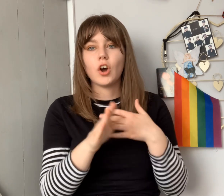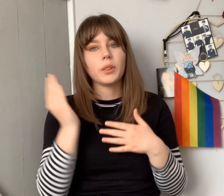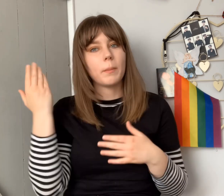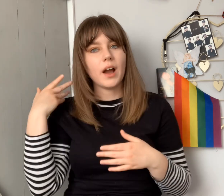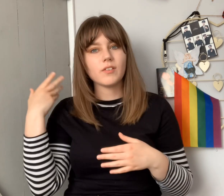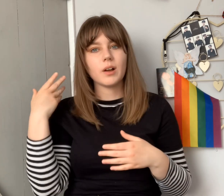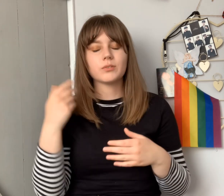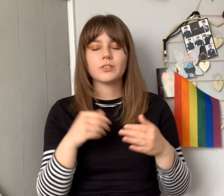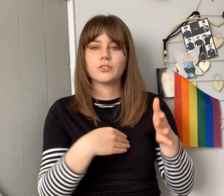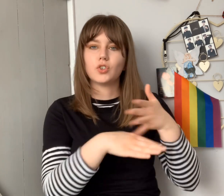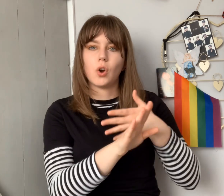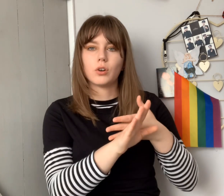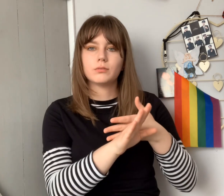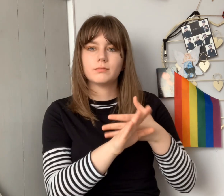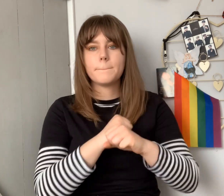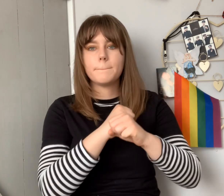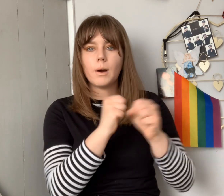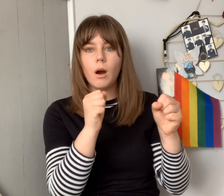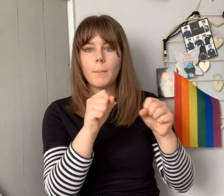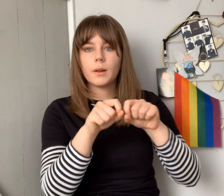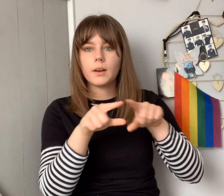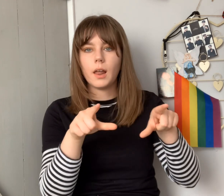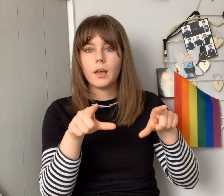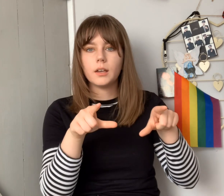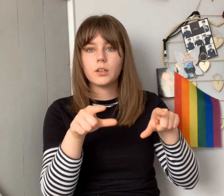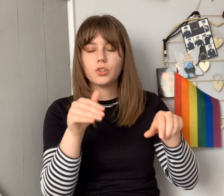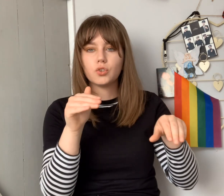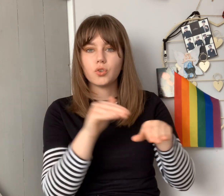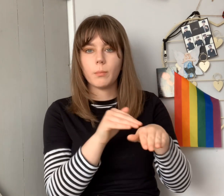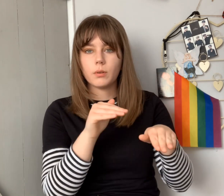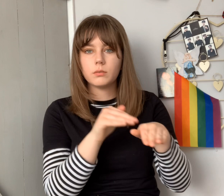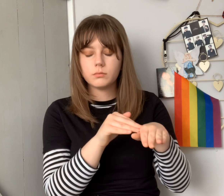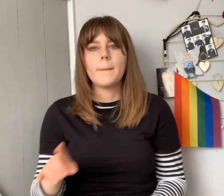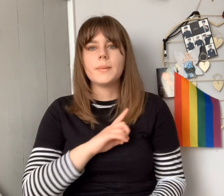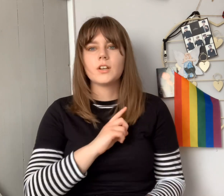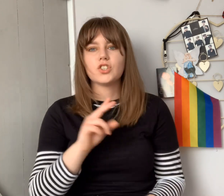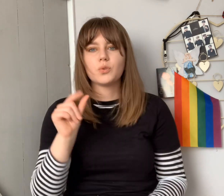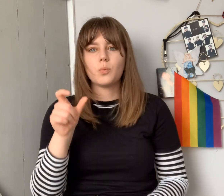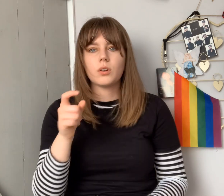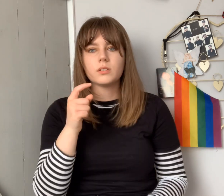Someone says "gone" in the background "pop like trouble"